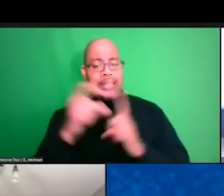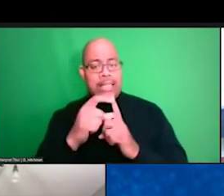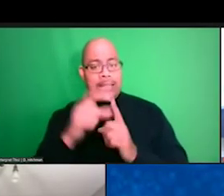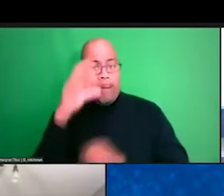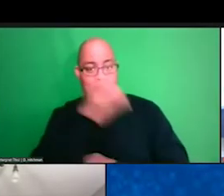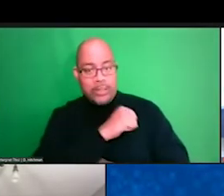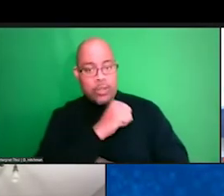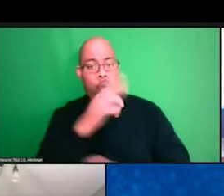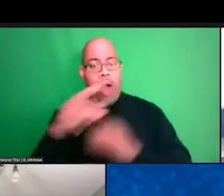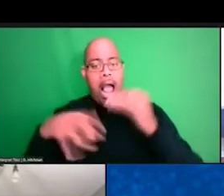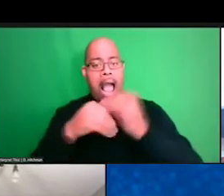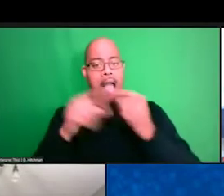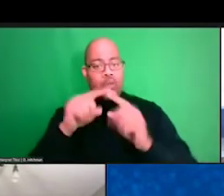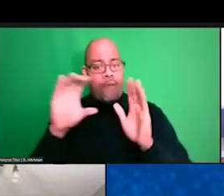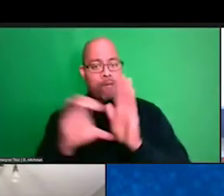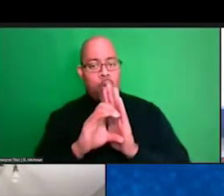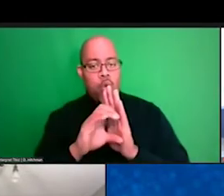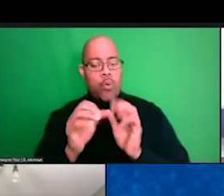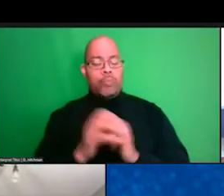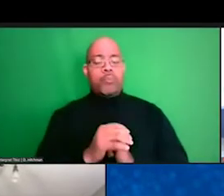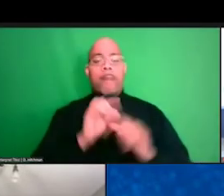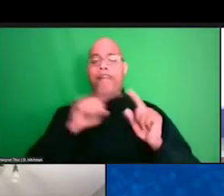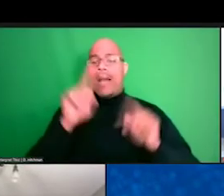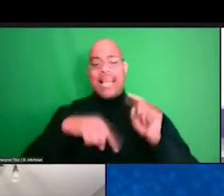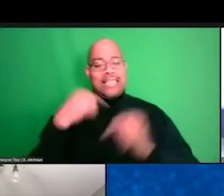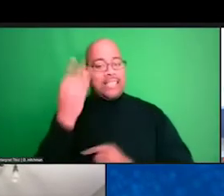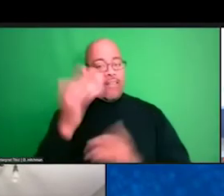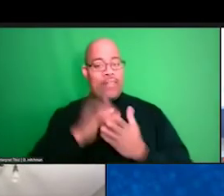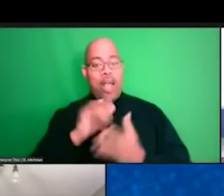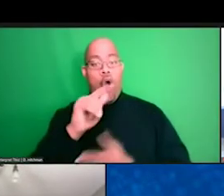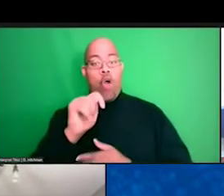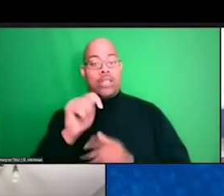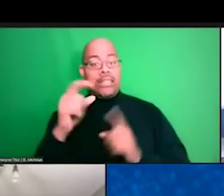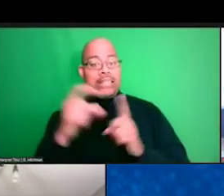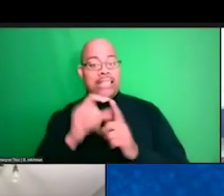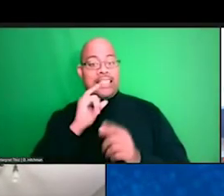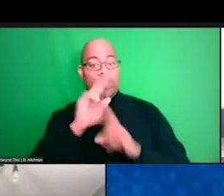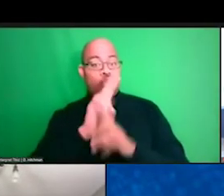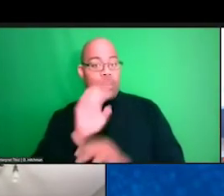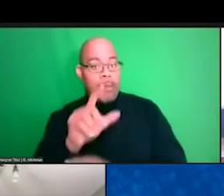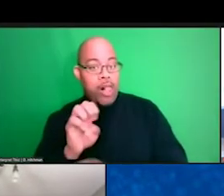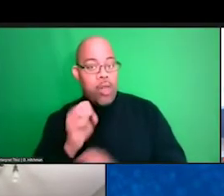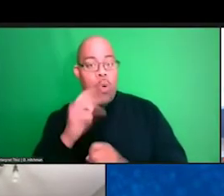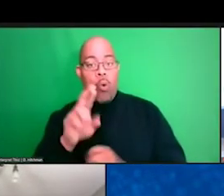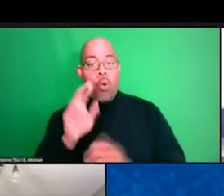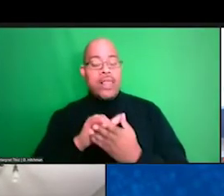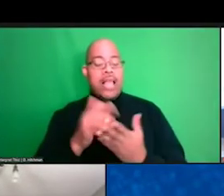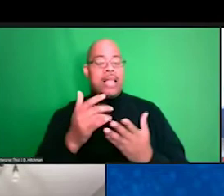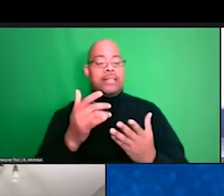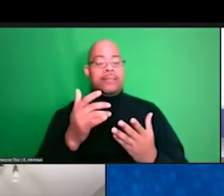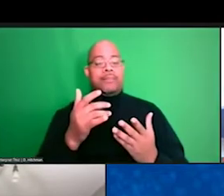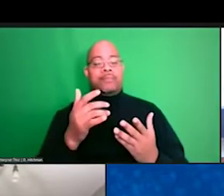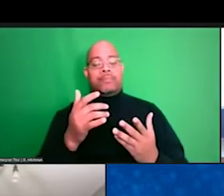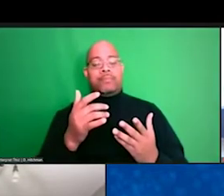to a photo but can't tell you if that alt text is usable or if it's written in a way